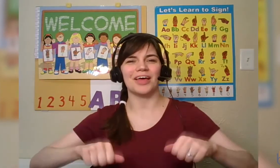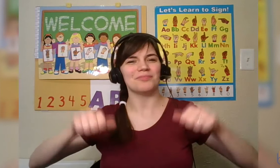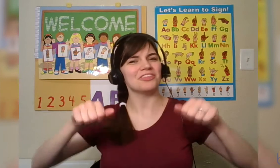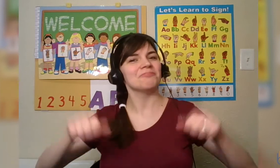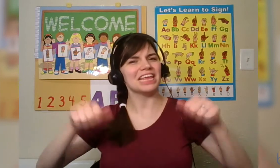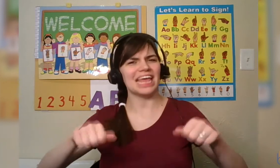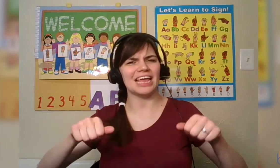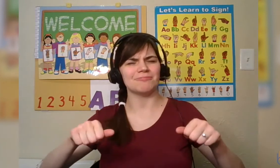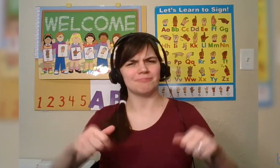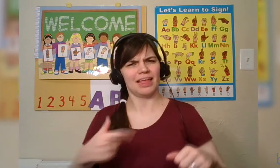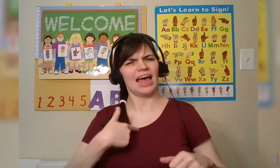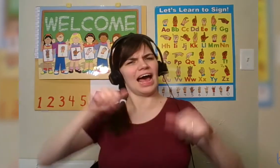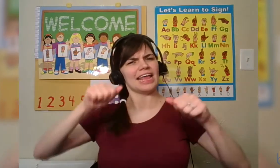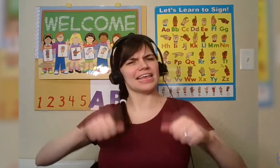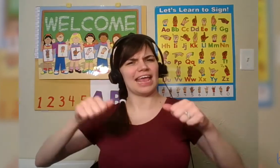Can. I can.